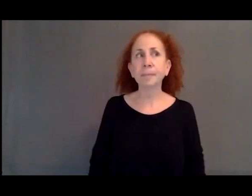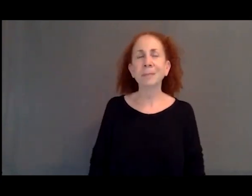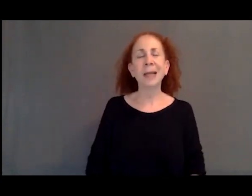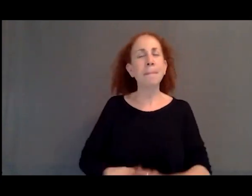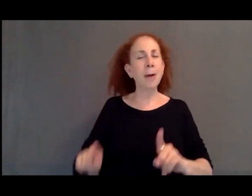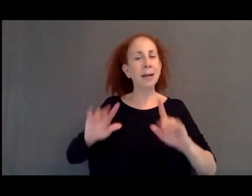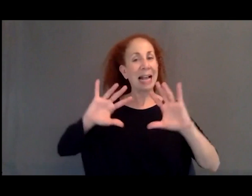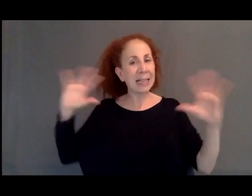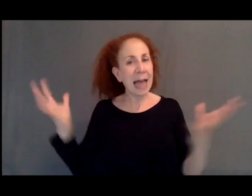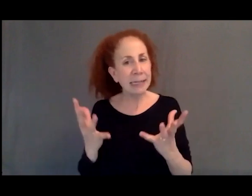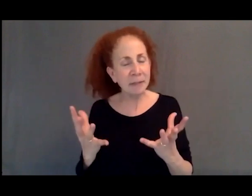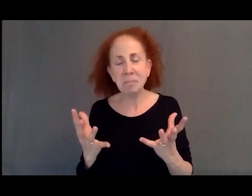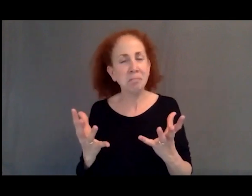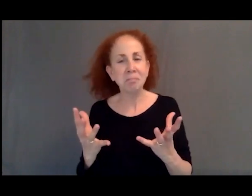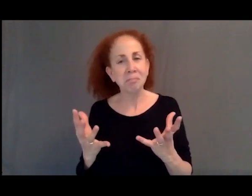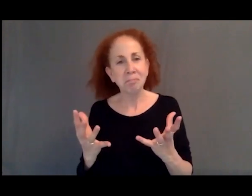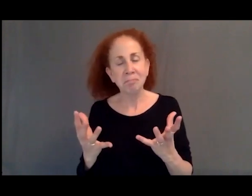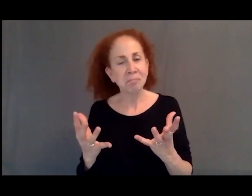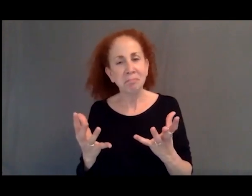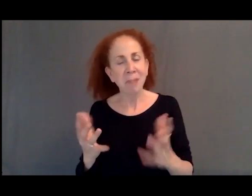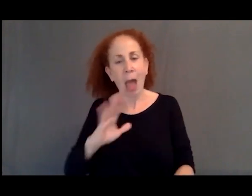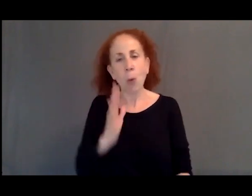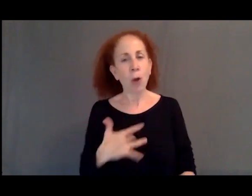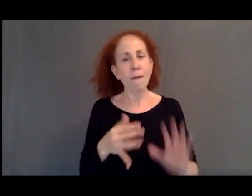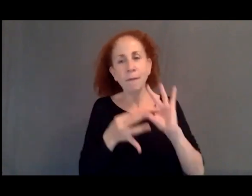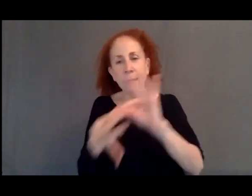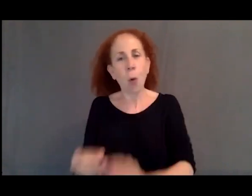Collectively, however, I feel like I don't think I'll ever be at home.